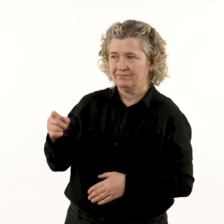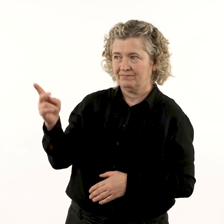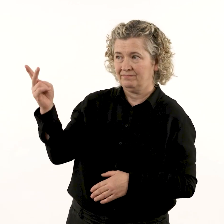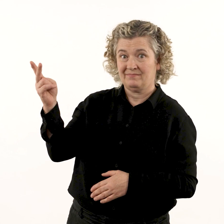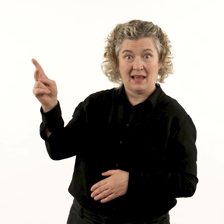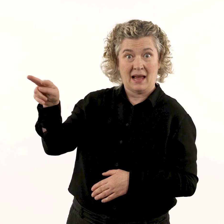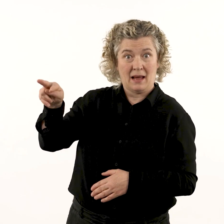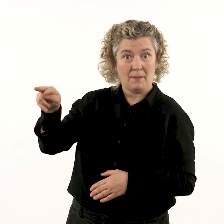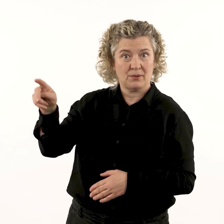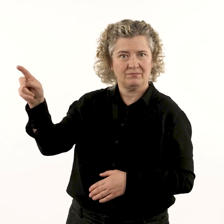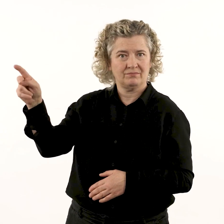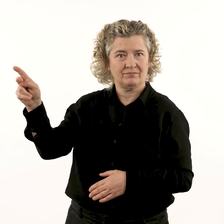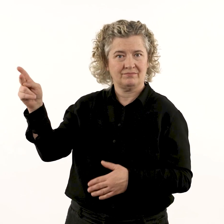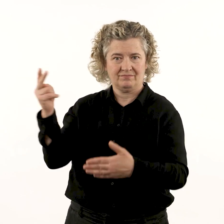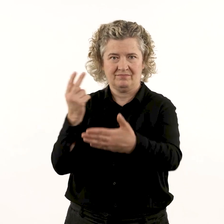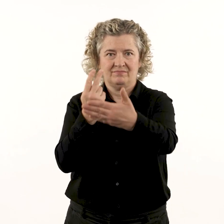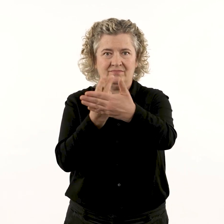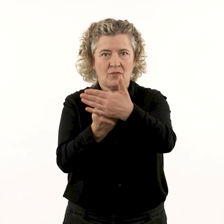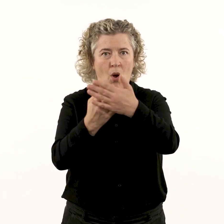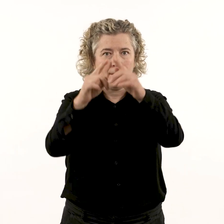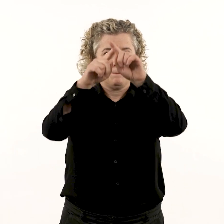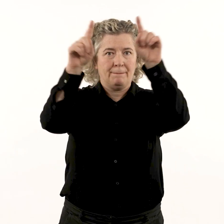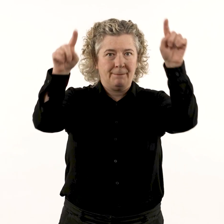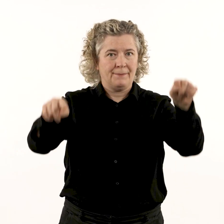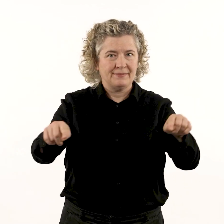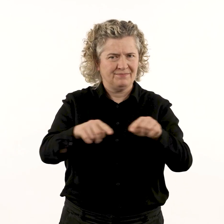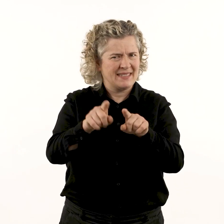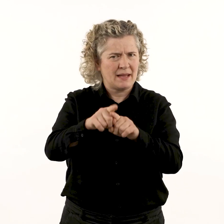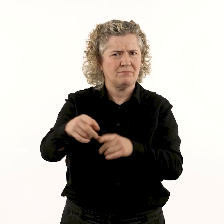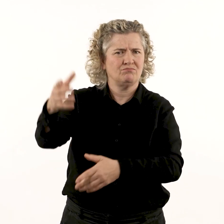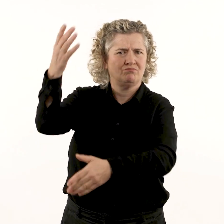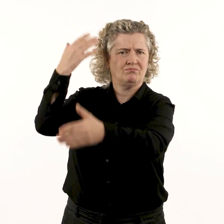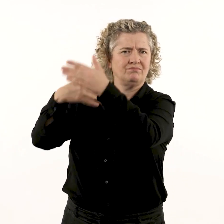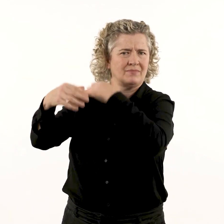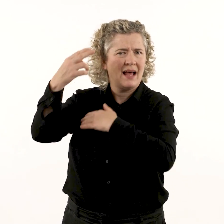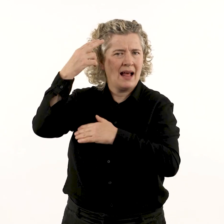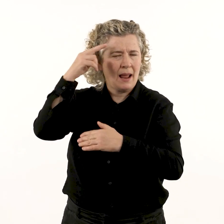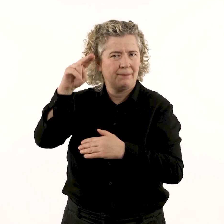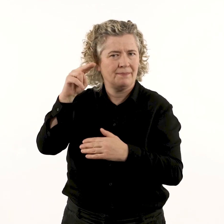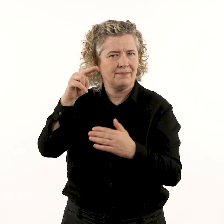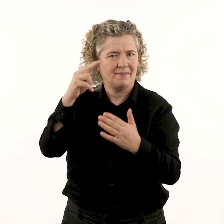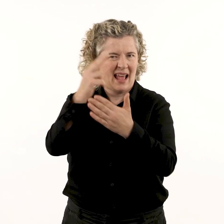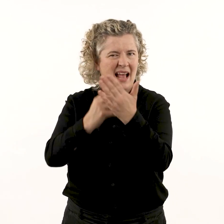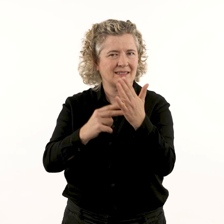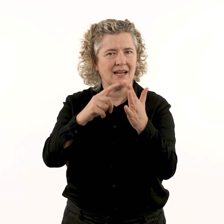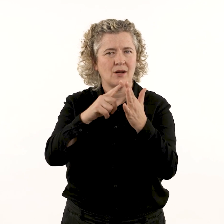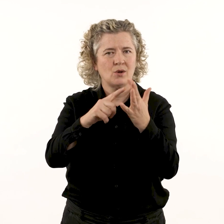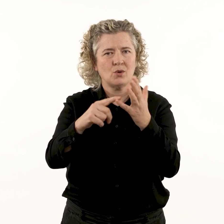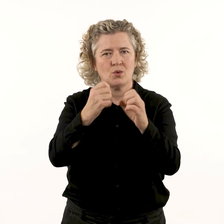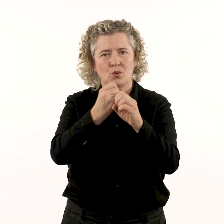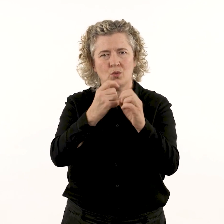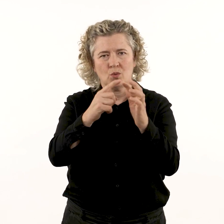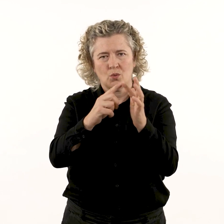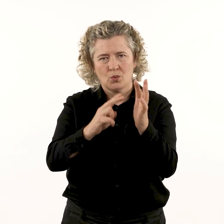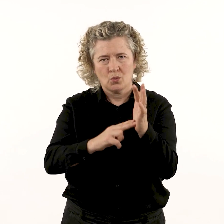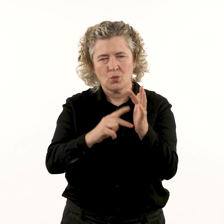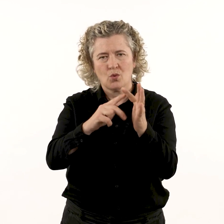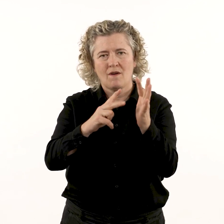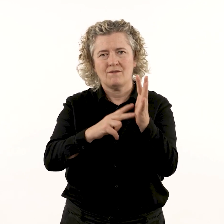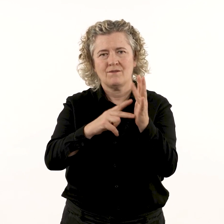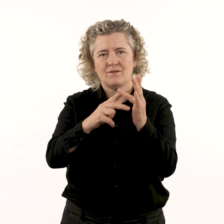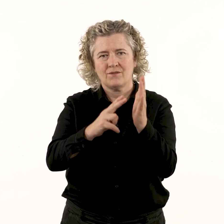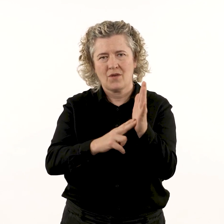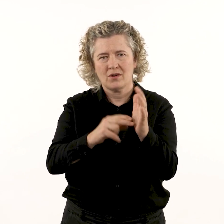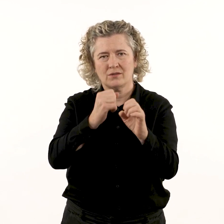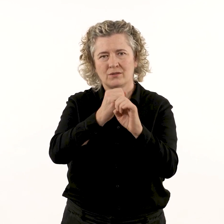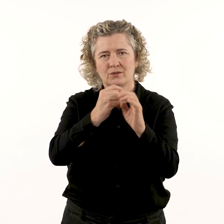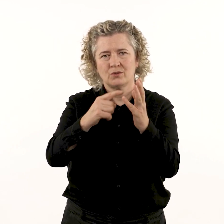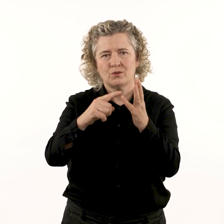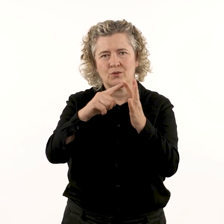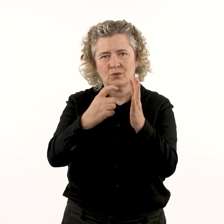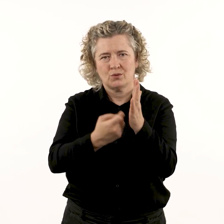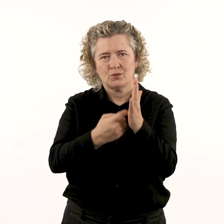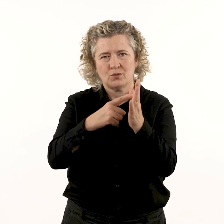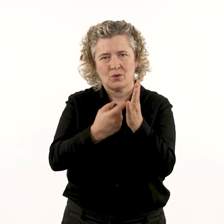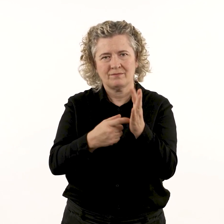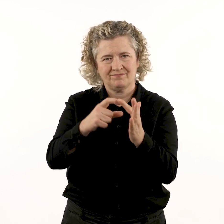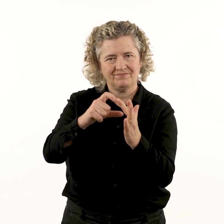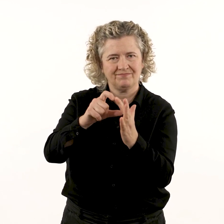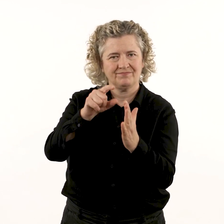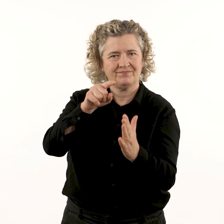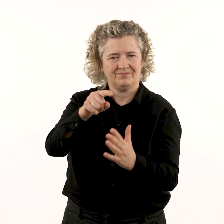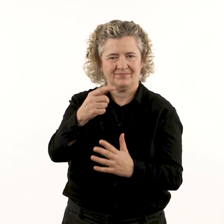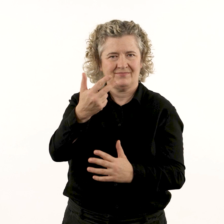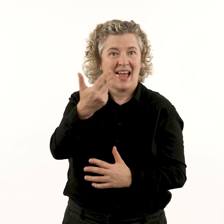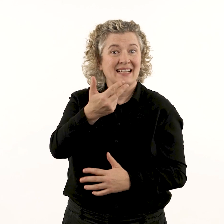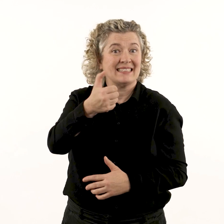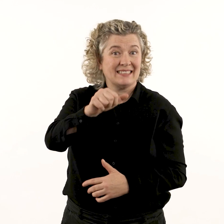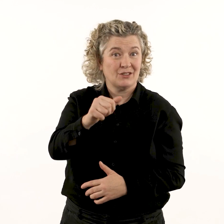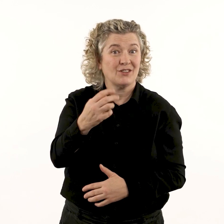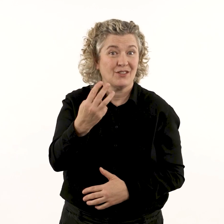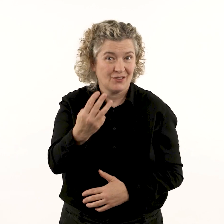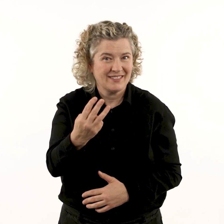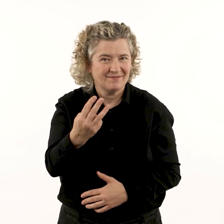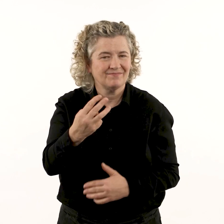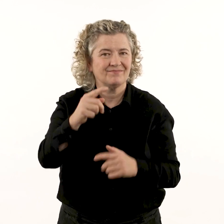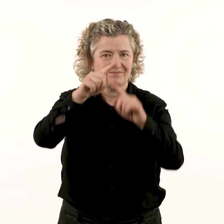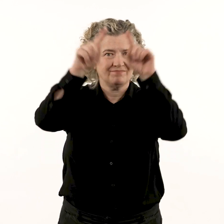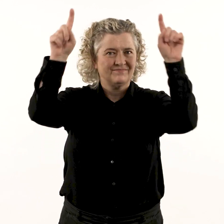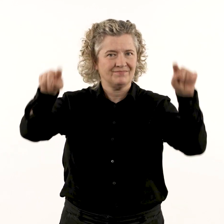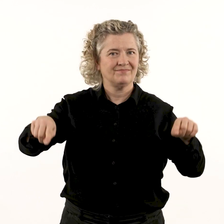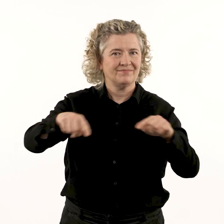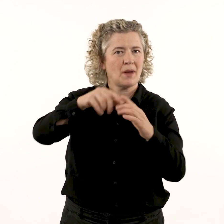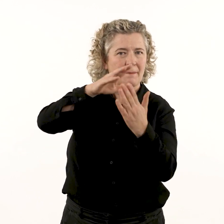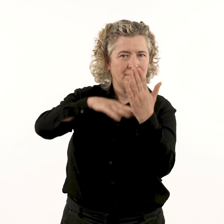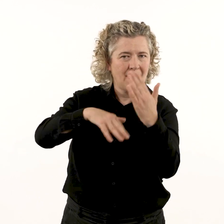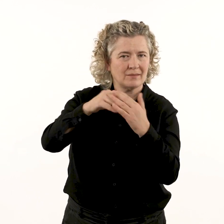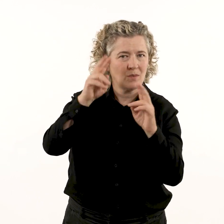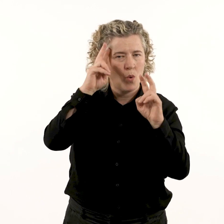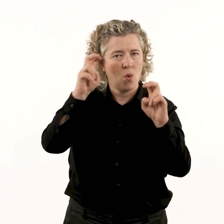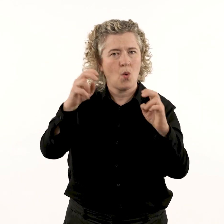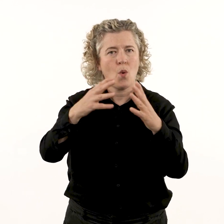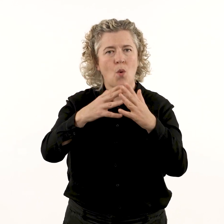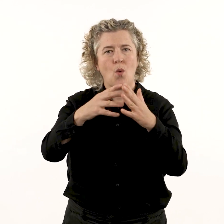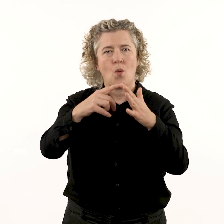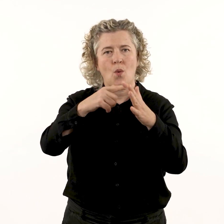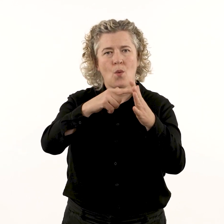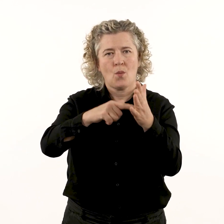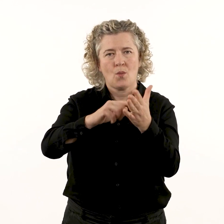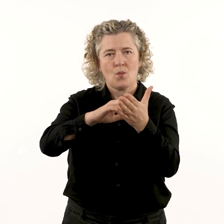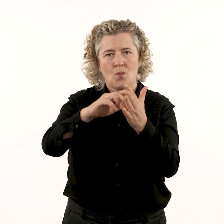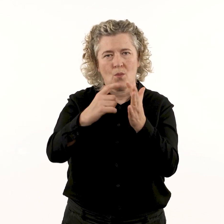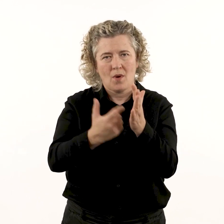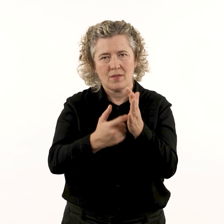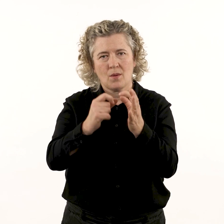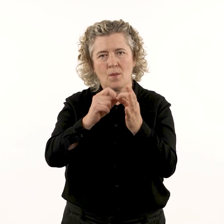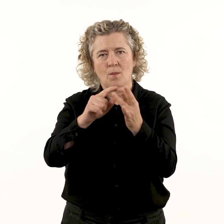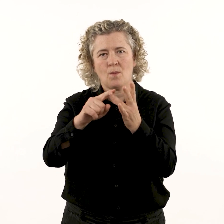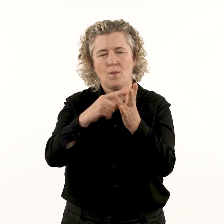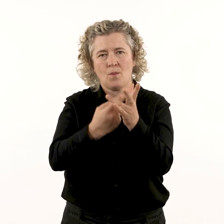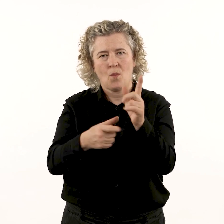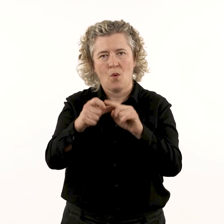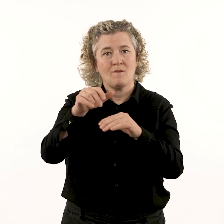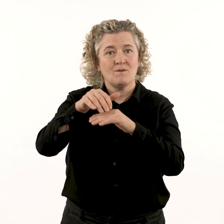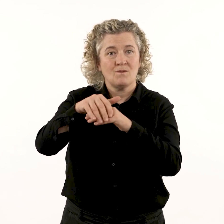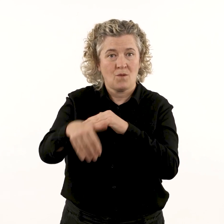The figures are superimposed on an image of Eugene von Guérard’s 1863 Weatherboard Falls.